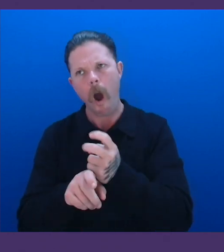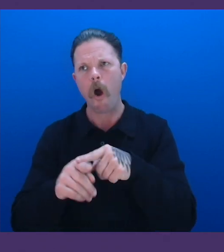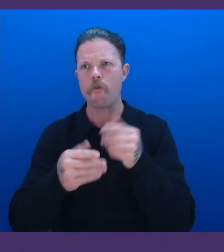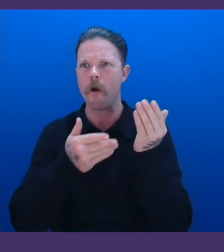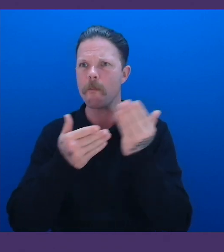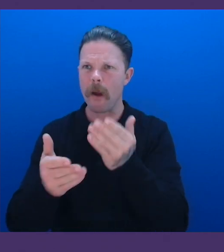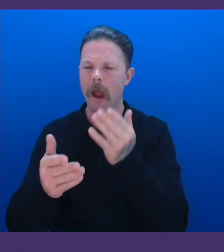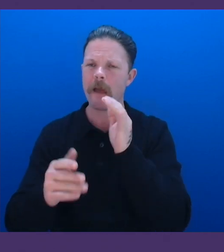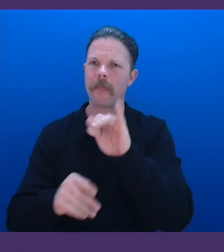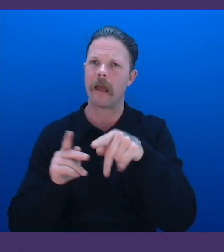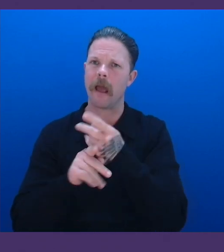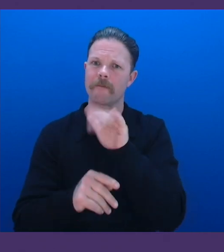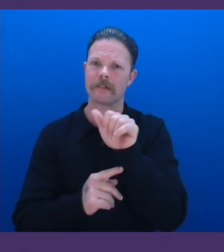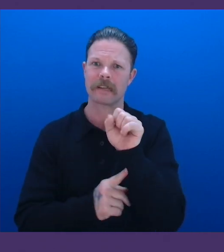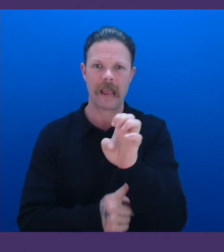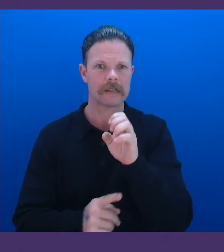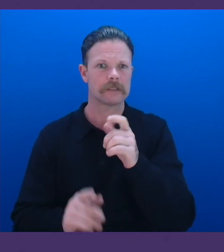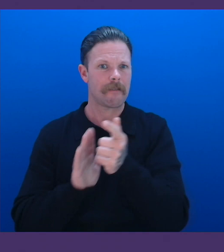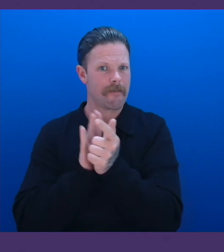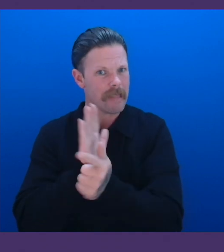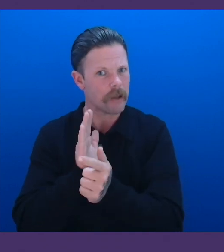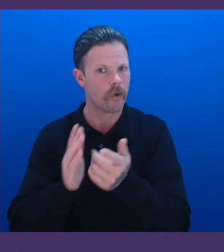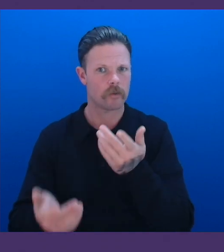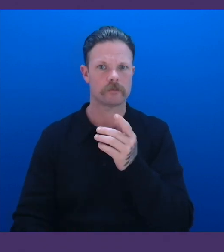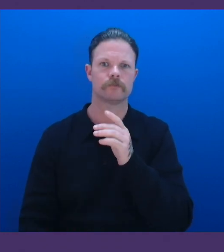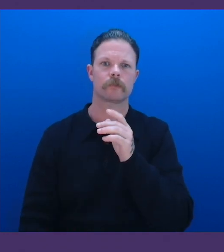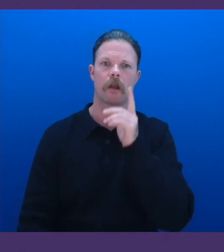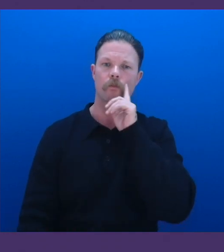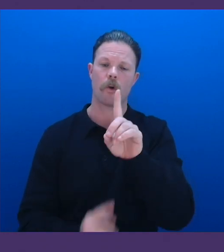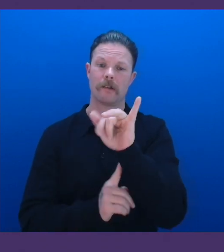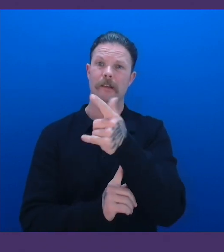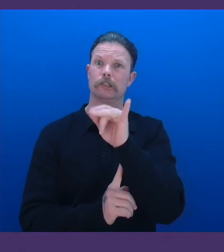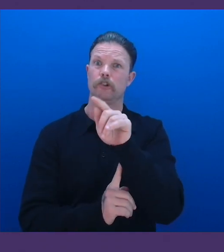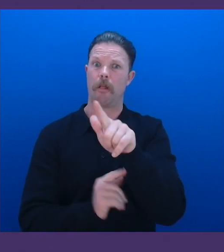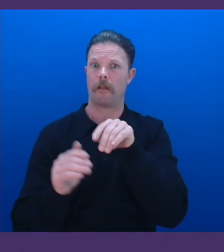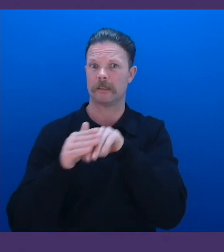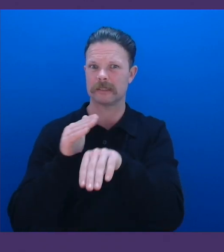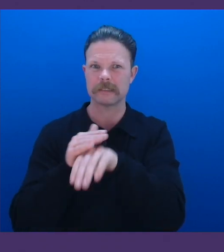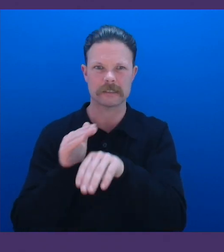In America, it's arguably far too easy. The middle ground is probably somewhere in the middle